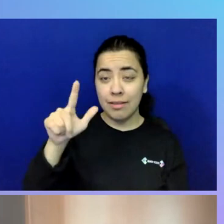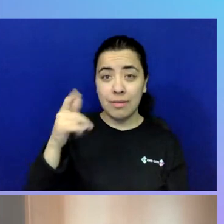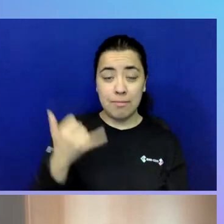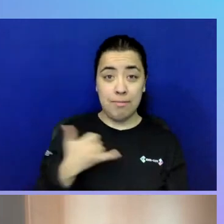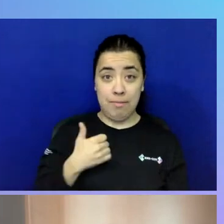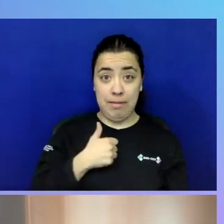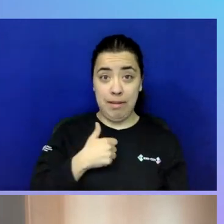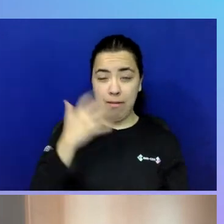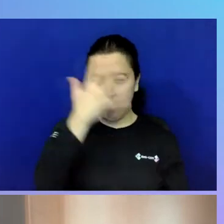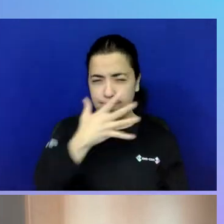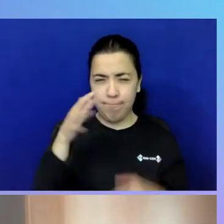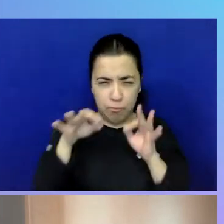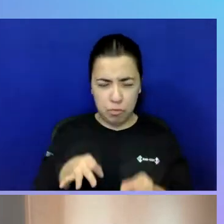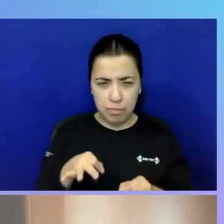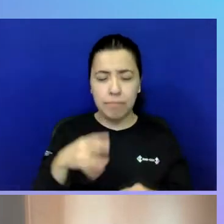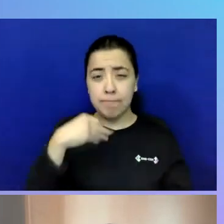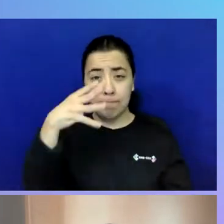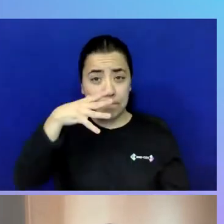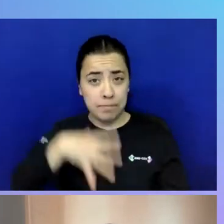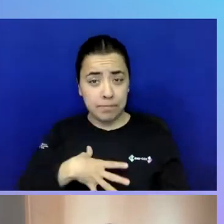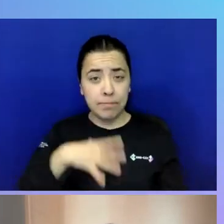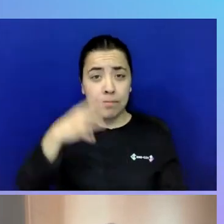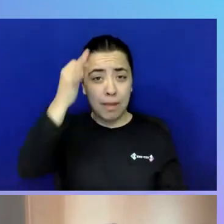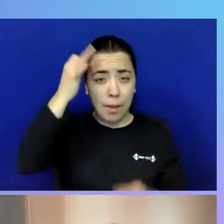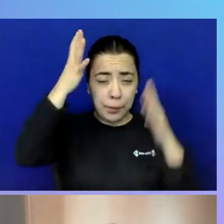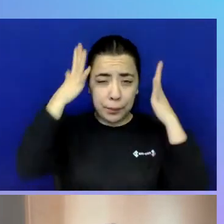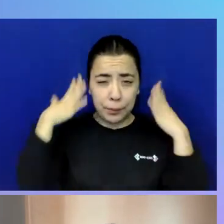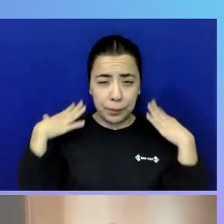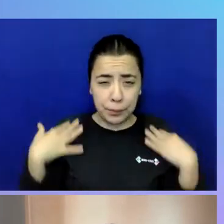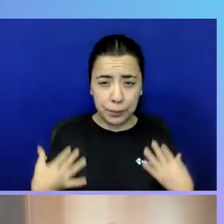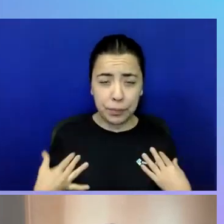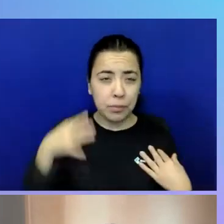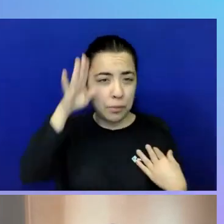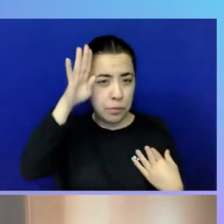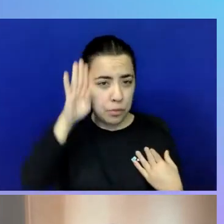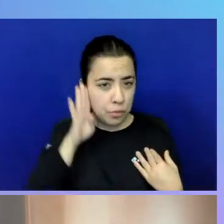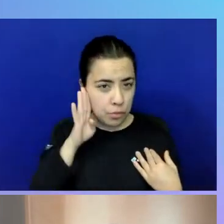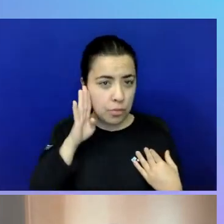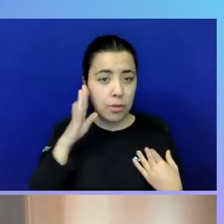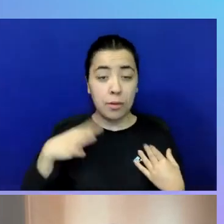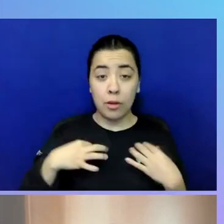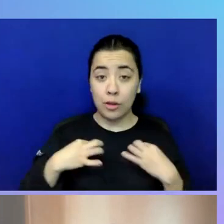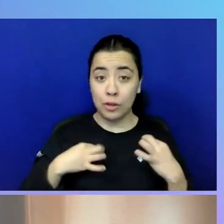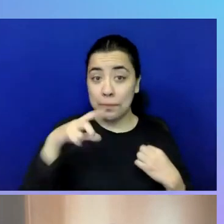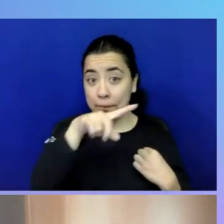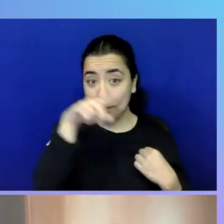hair, and I am wearing a black shirt with white polka dots. And